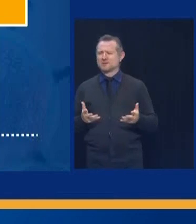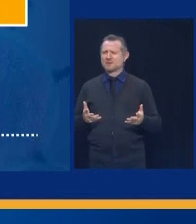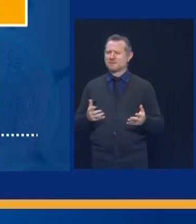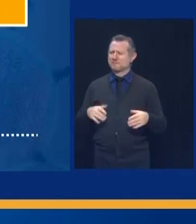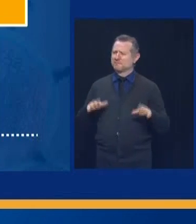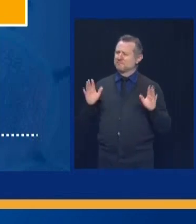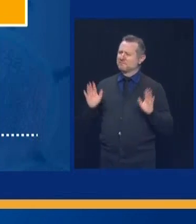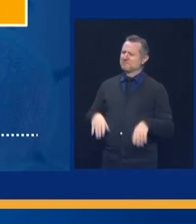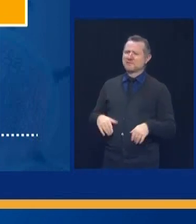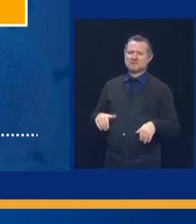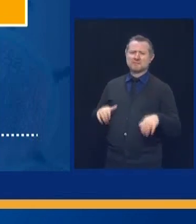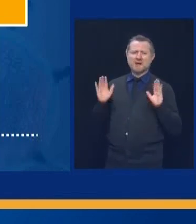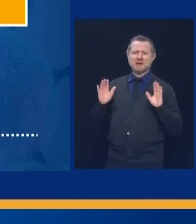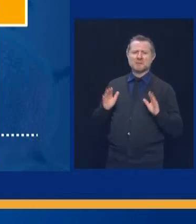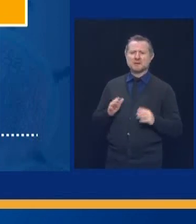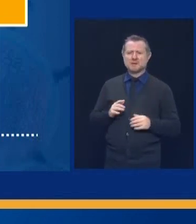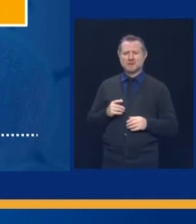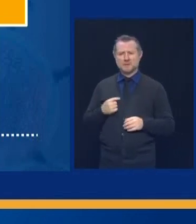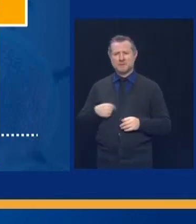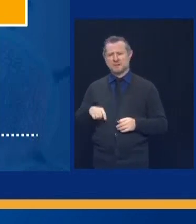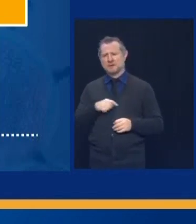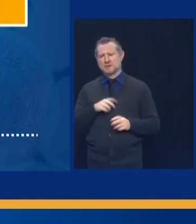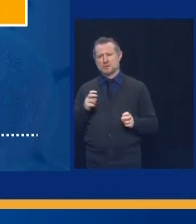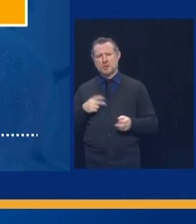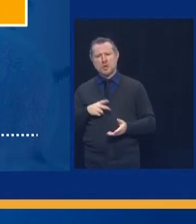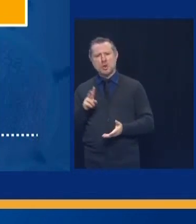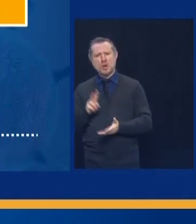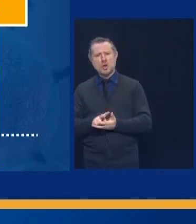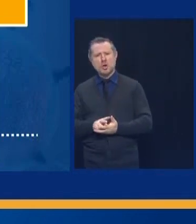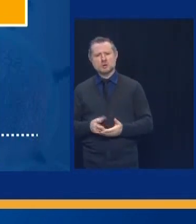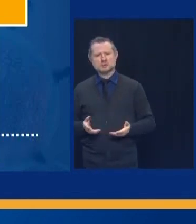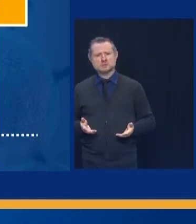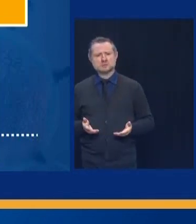CONTROL THE VIRUS. COUNTRY ON THE PLANET, HOW DID